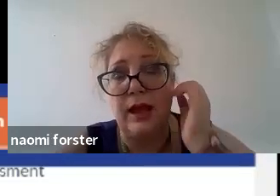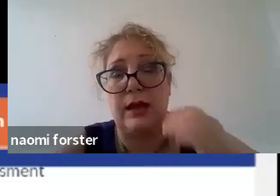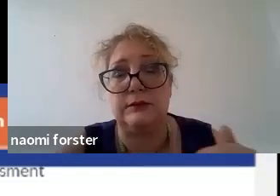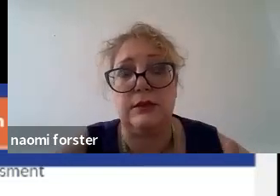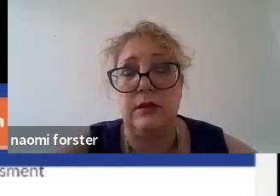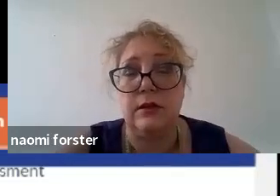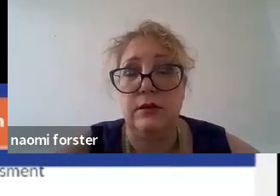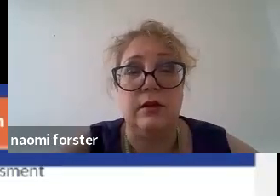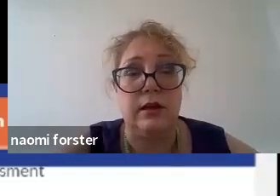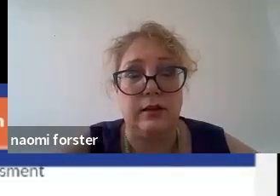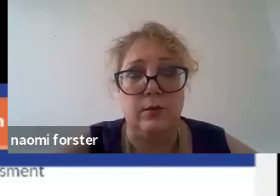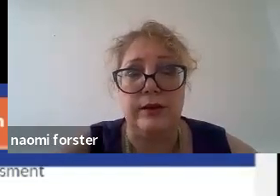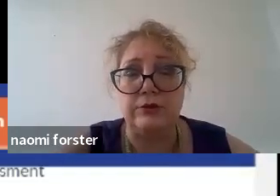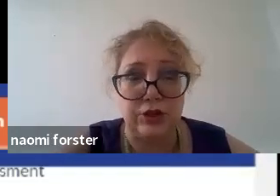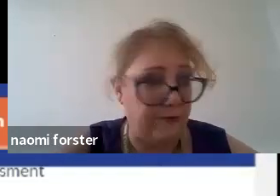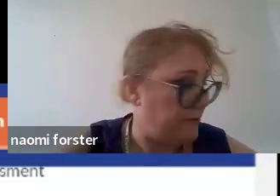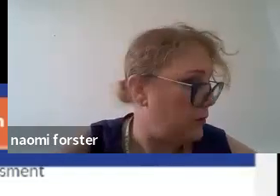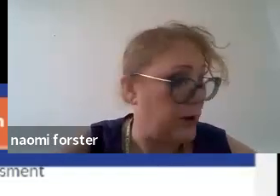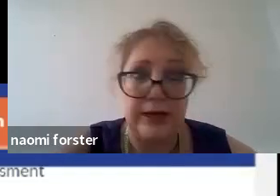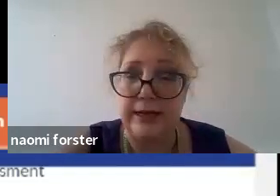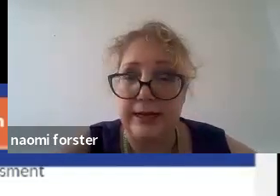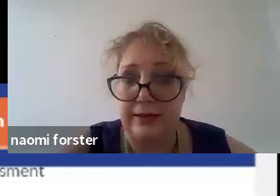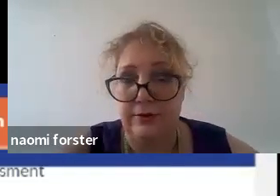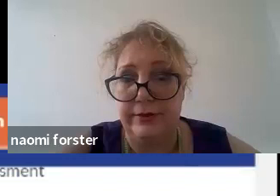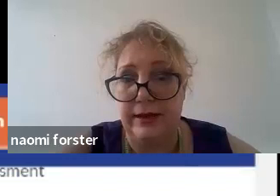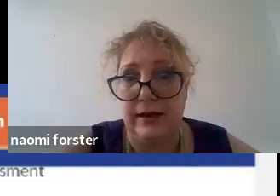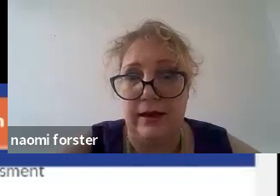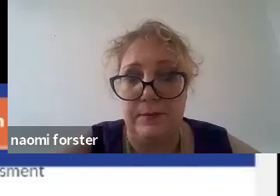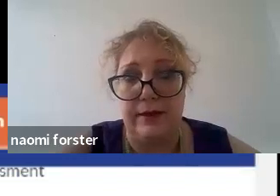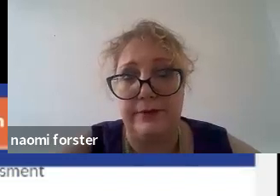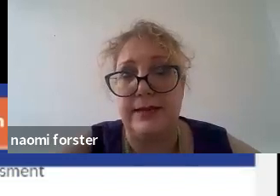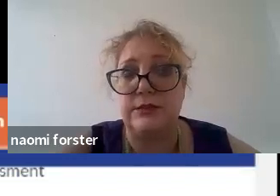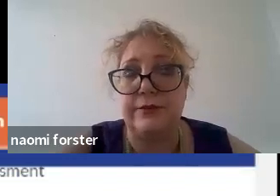and we're now just going to very quickly click through the other sections.